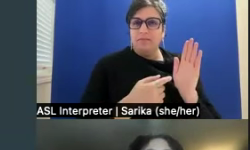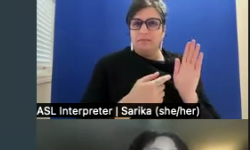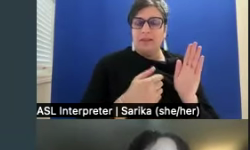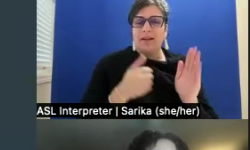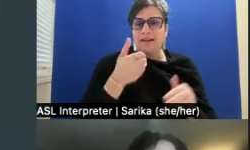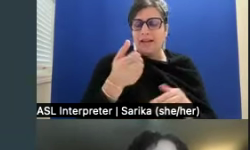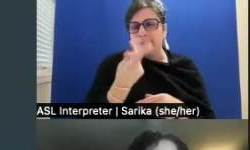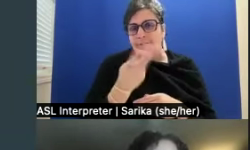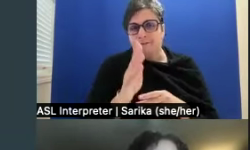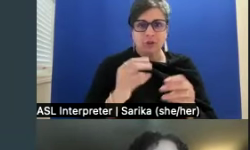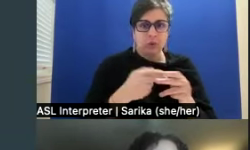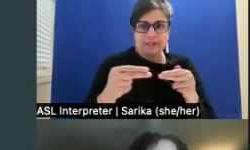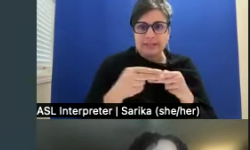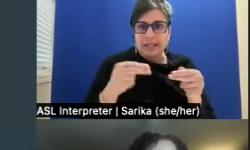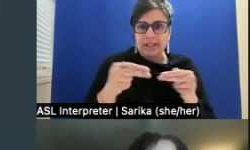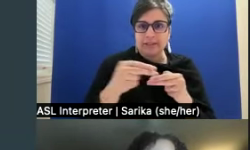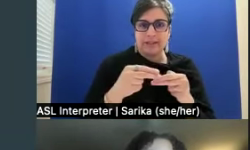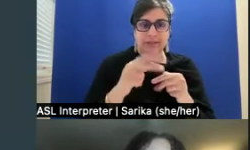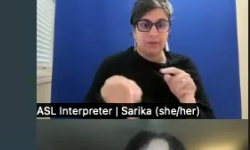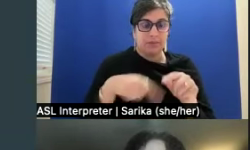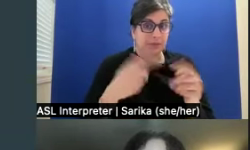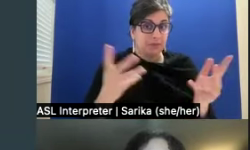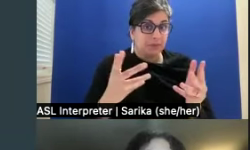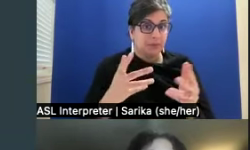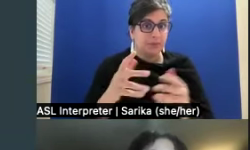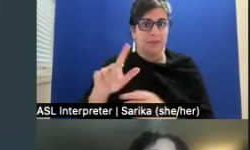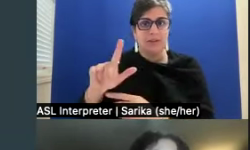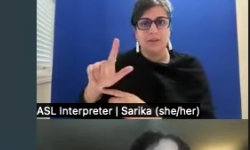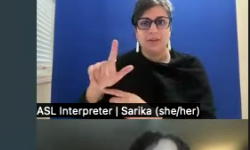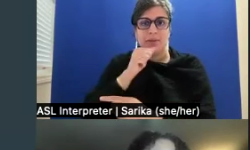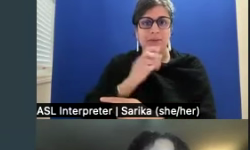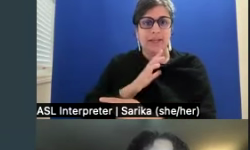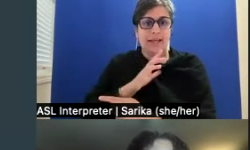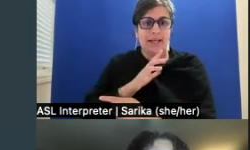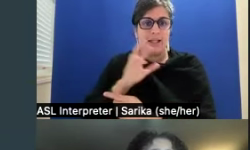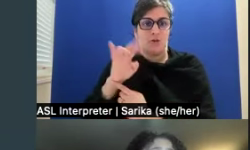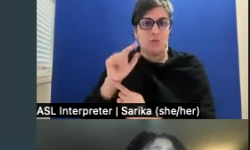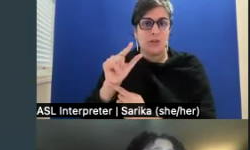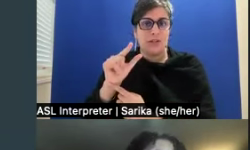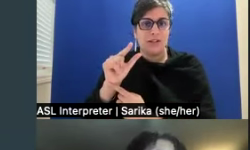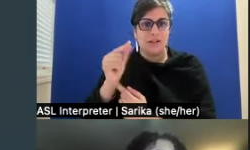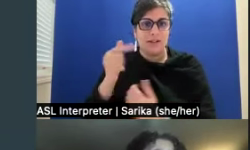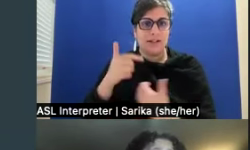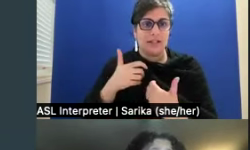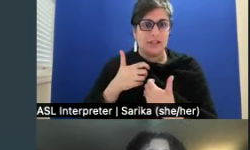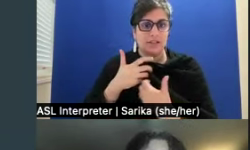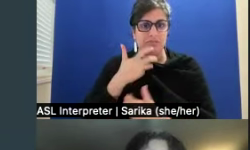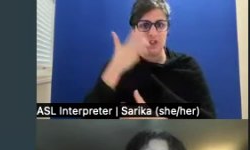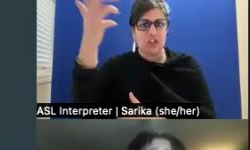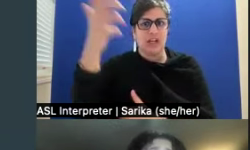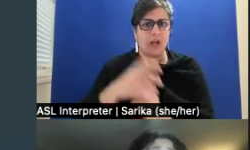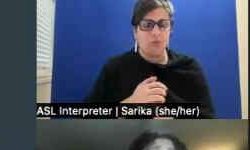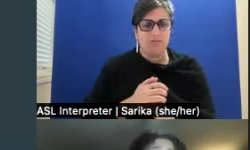is, is about, ladies ring shout, which is, a work that was created in 2011 with,